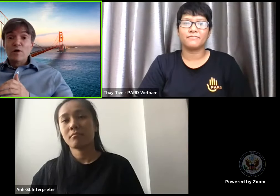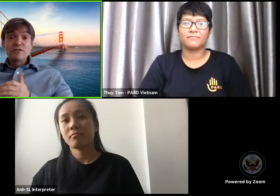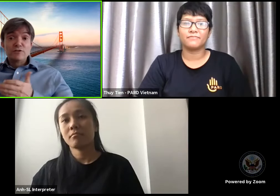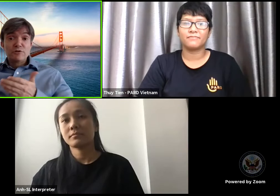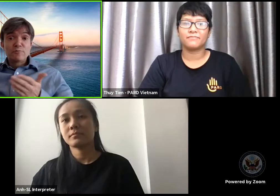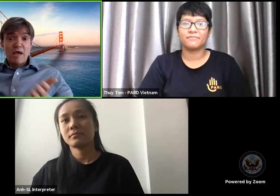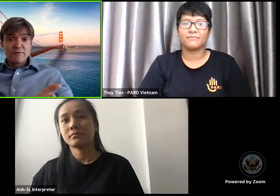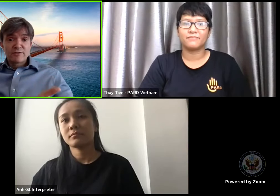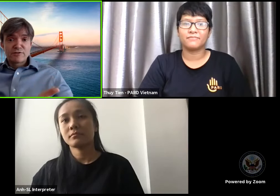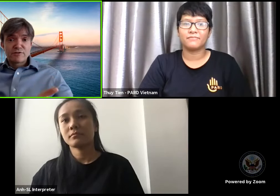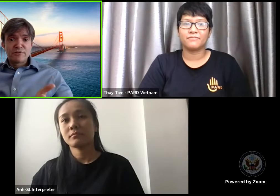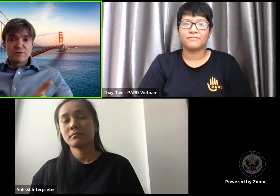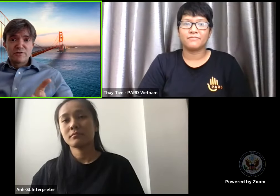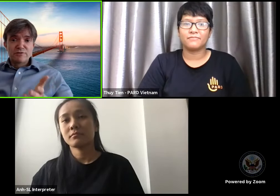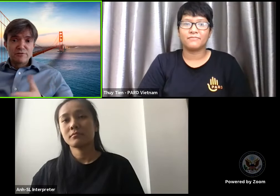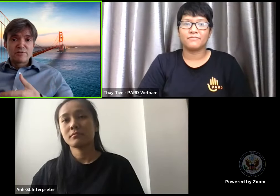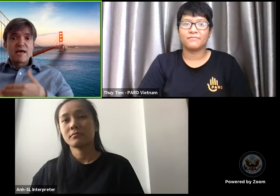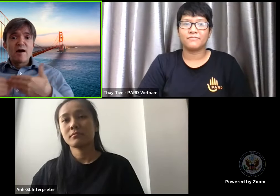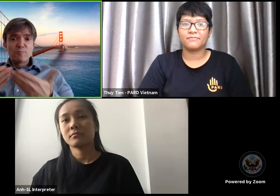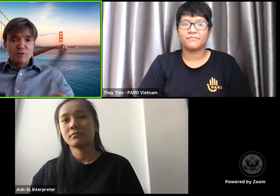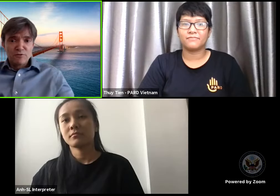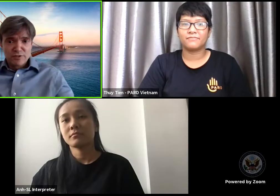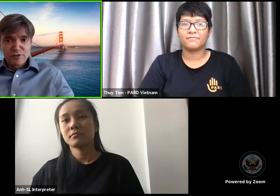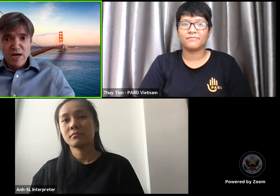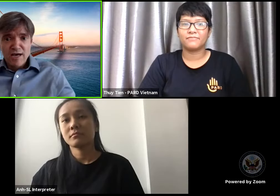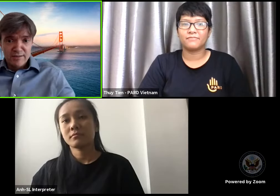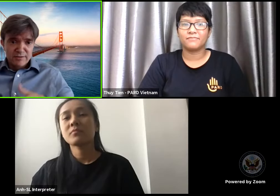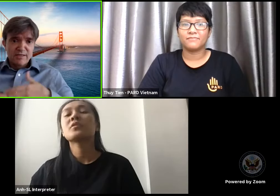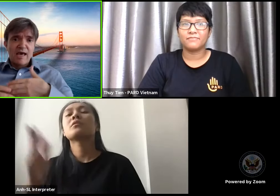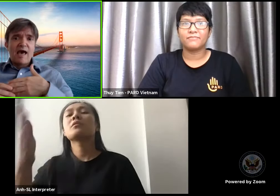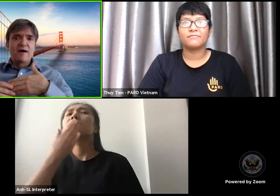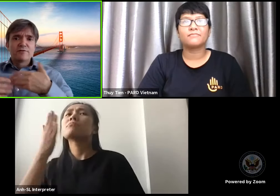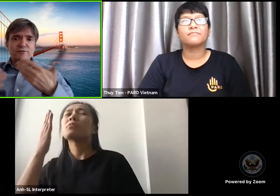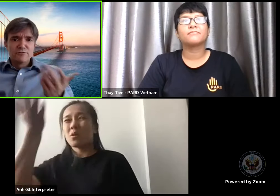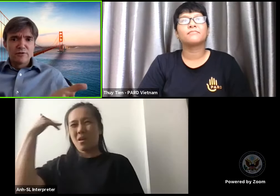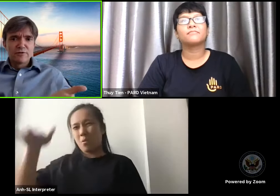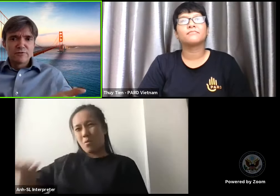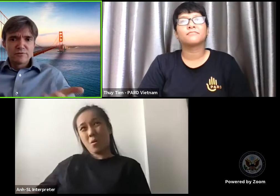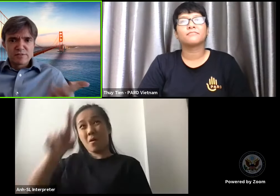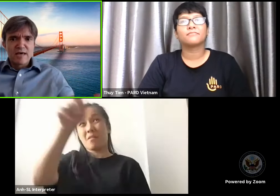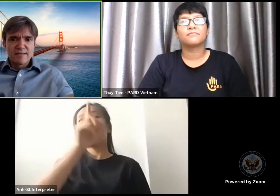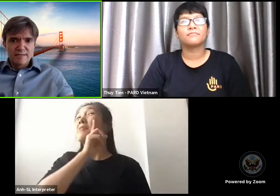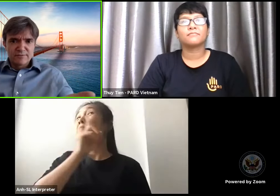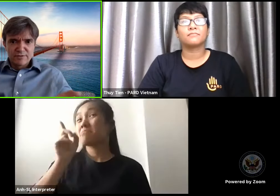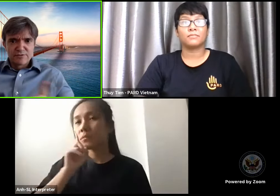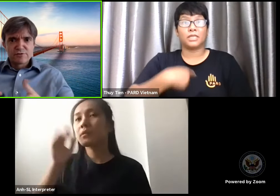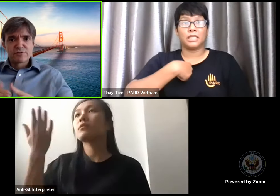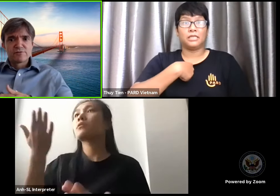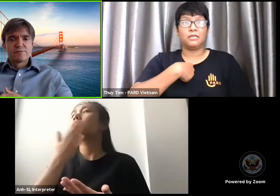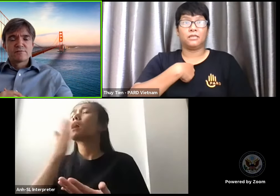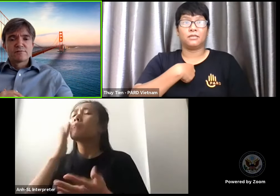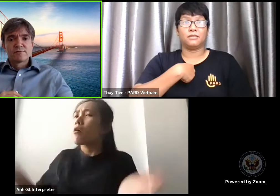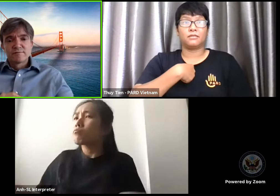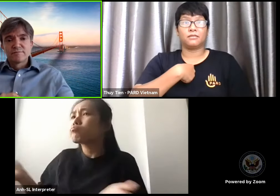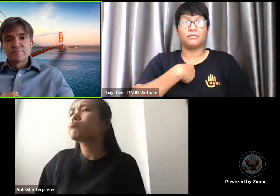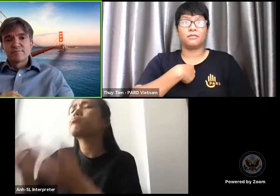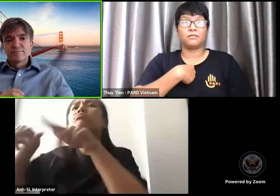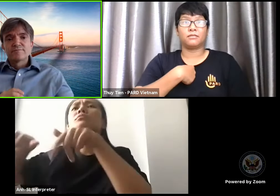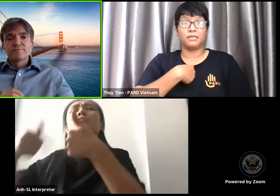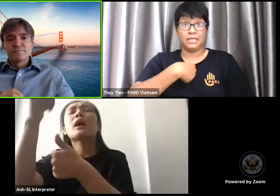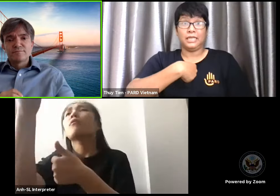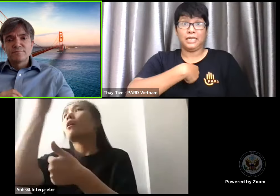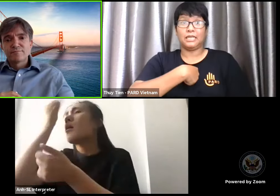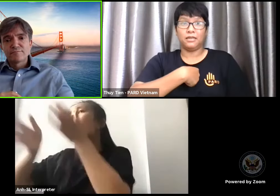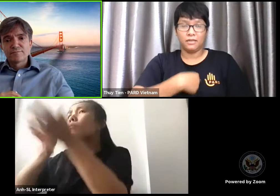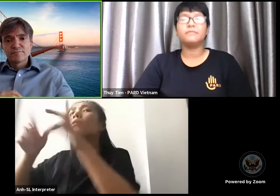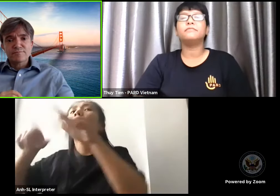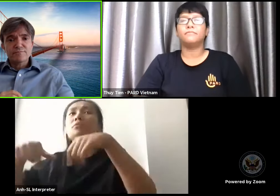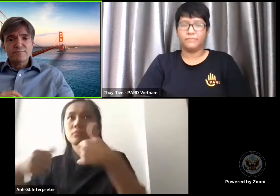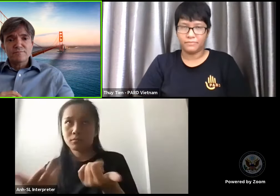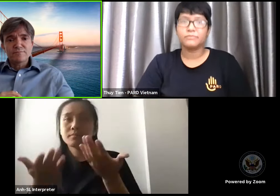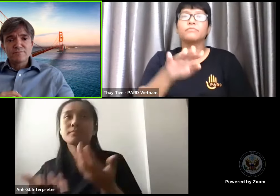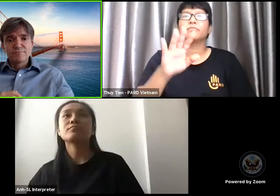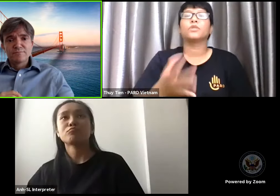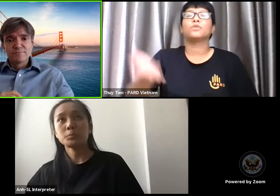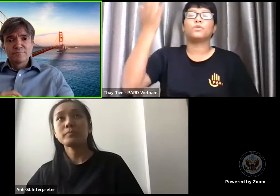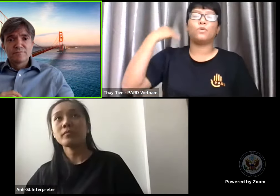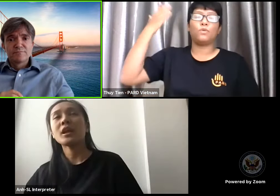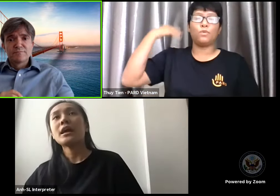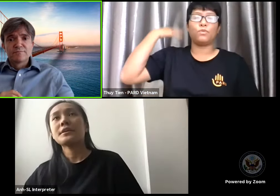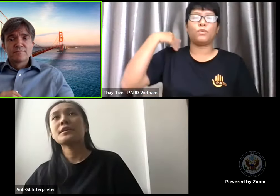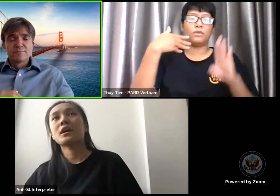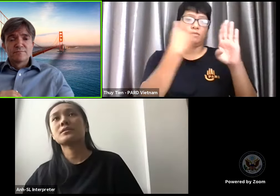what did your parents do to help you as a child? How did you learn sign language? [Anh] Yeah,